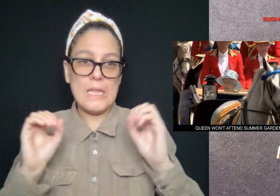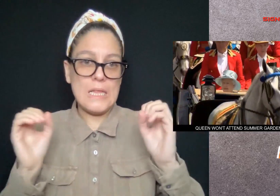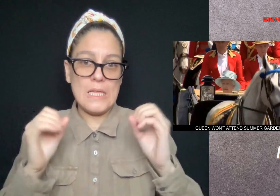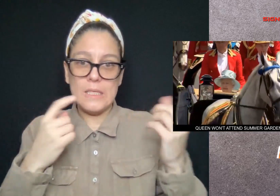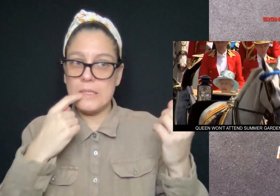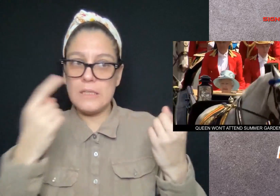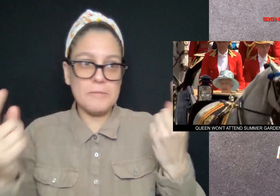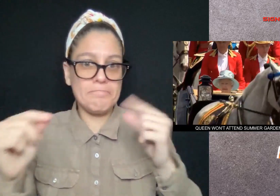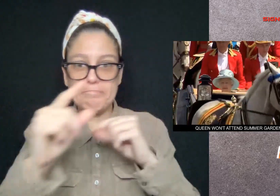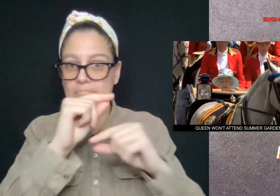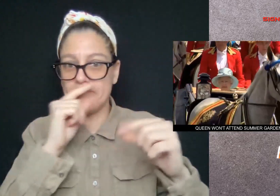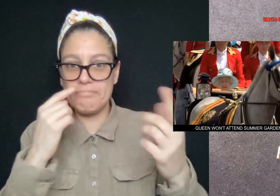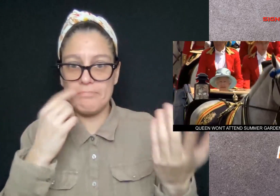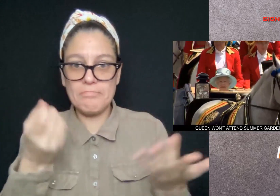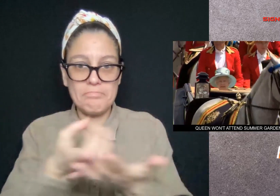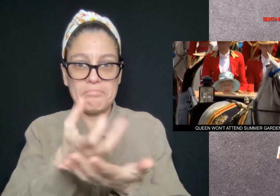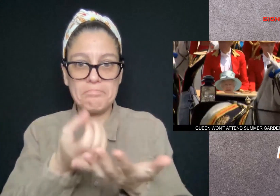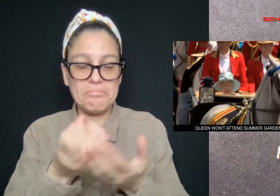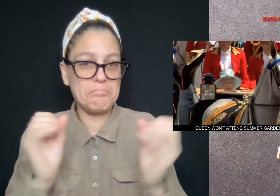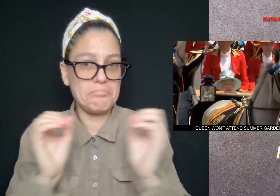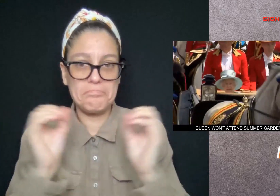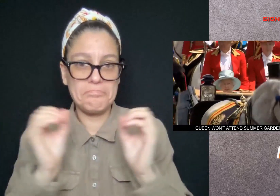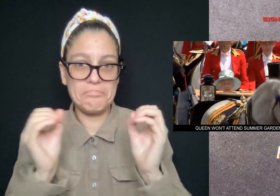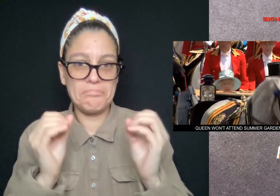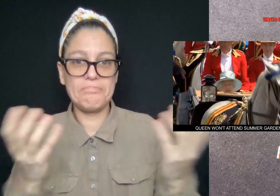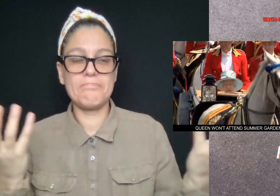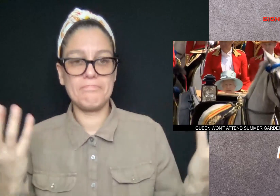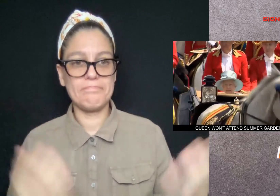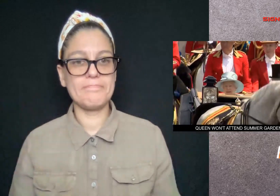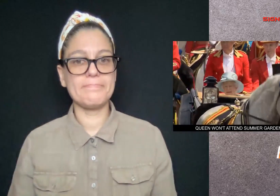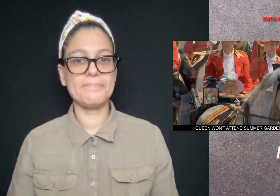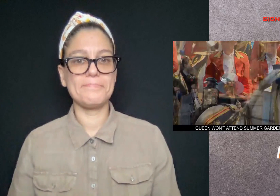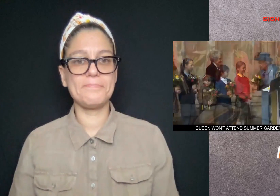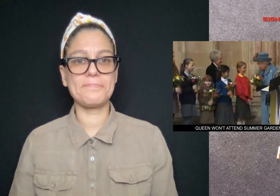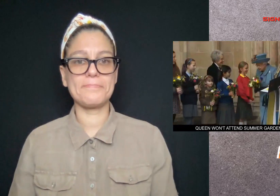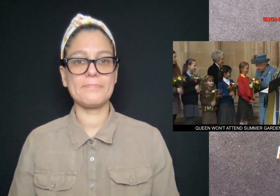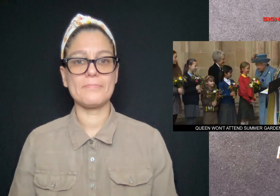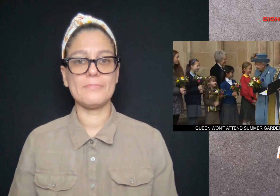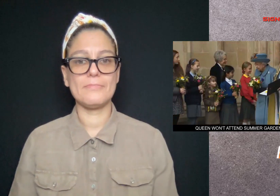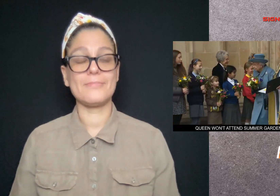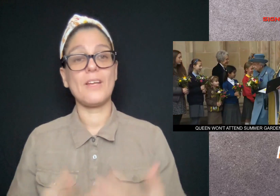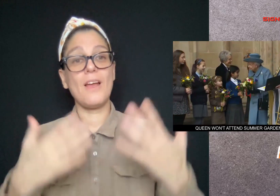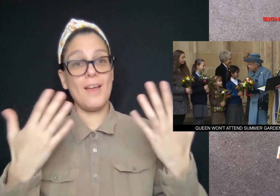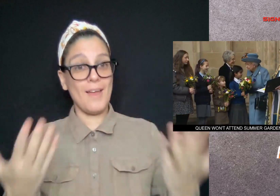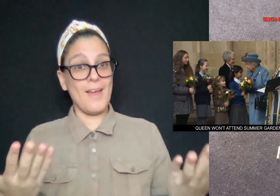at this time no announcements have been made